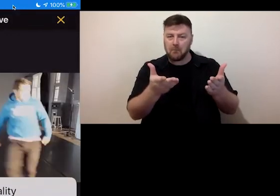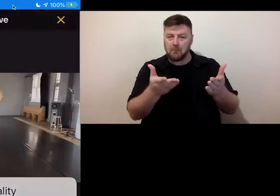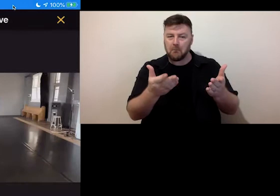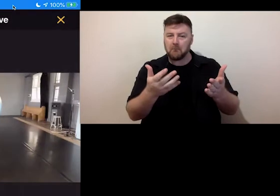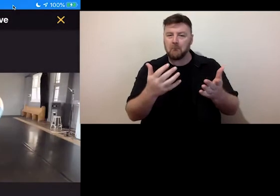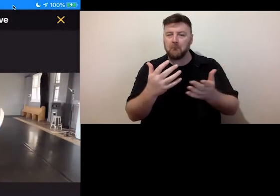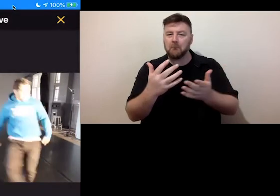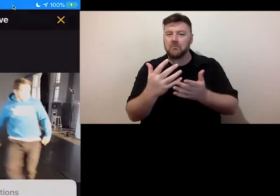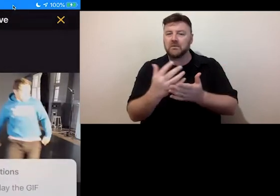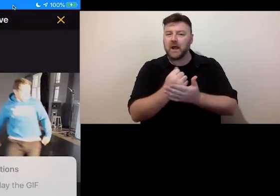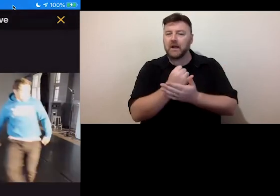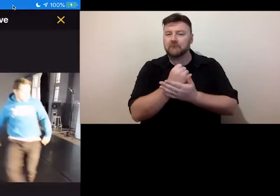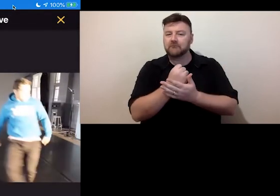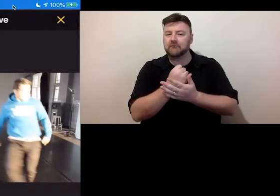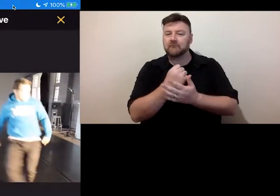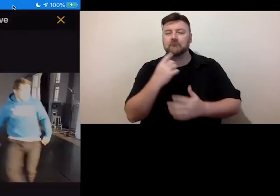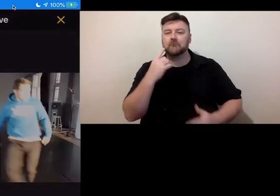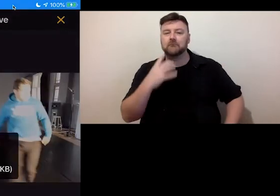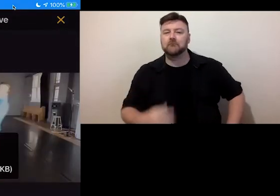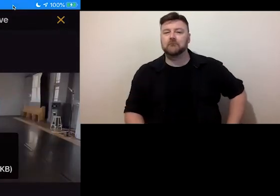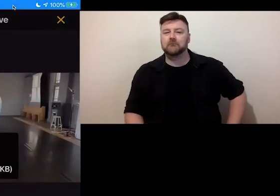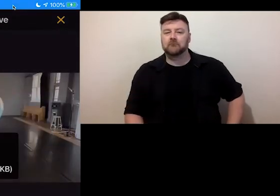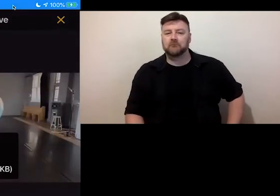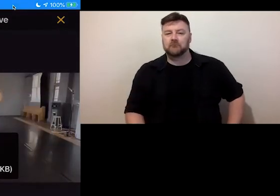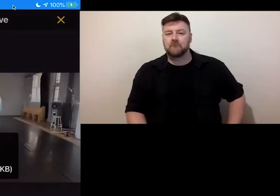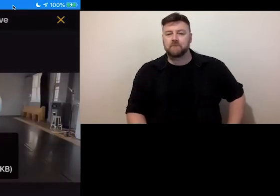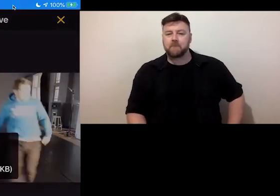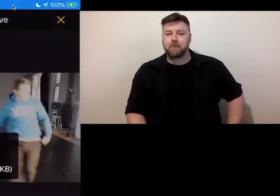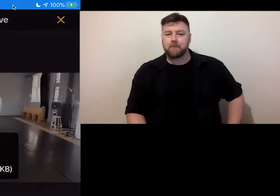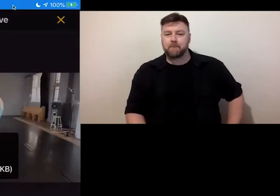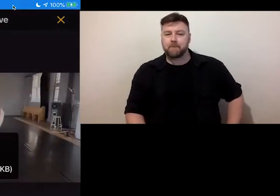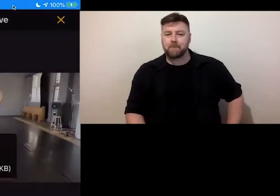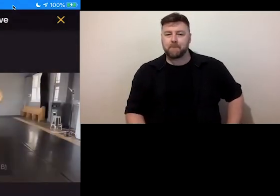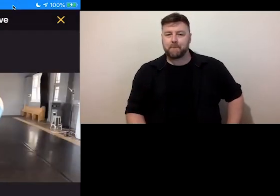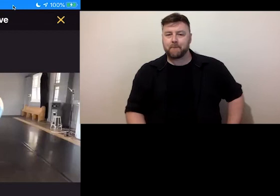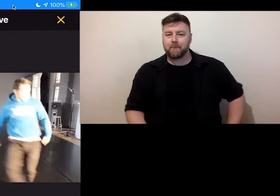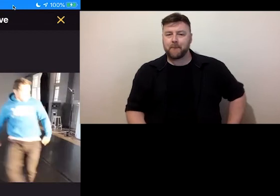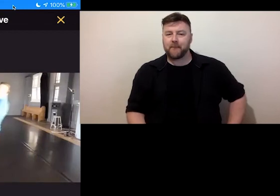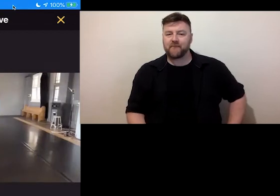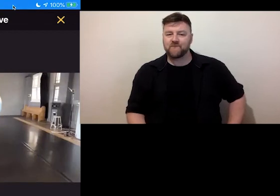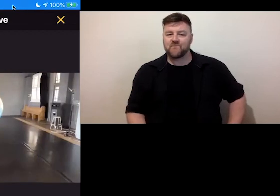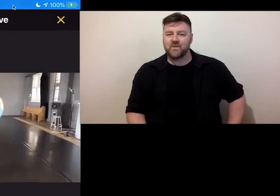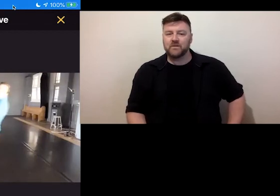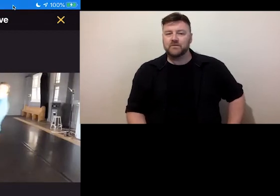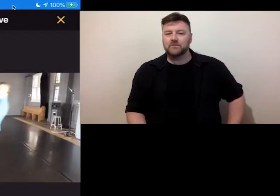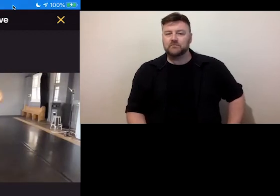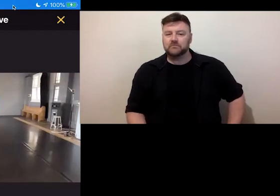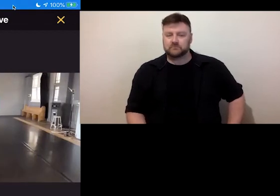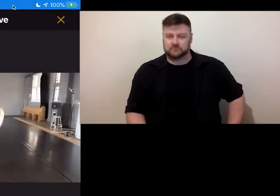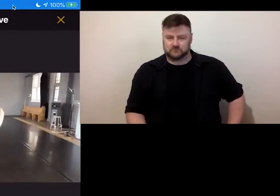Check the file size. Repeat forever. OK, that's a good one to send. And then what I'll do - you're watching